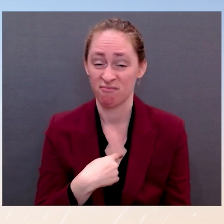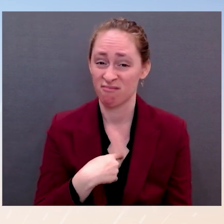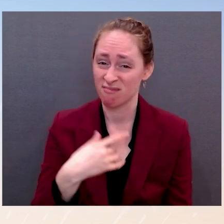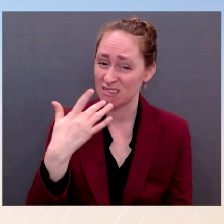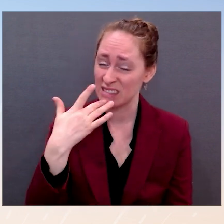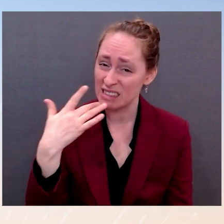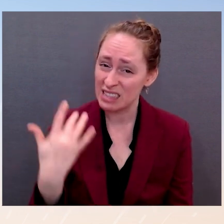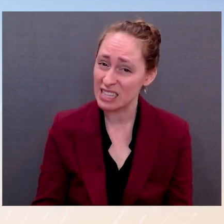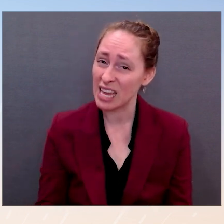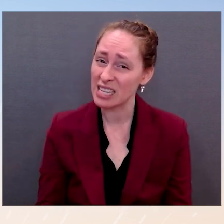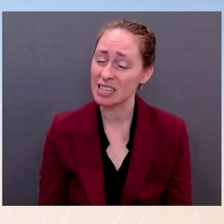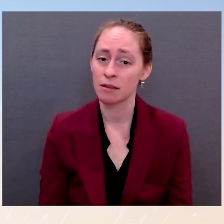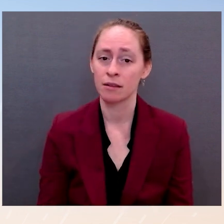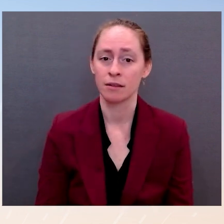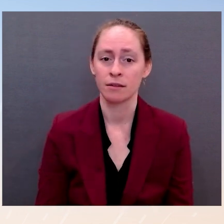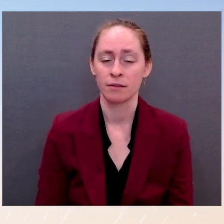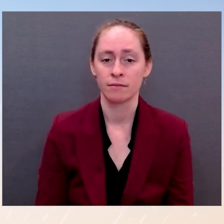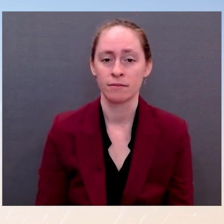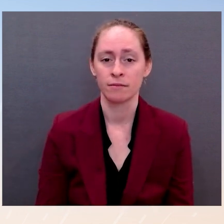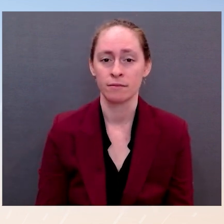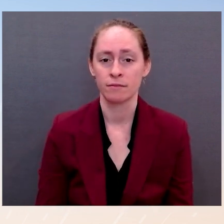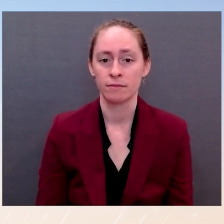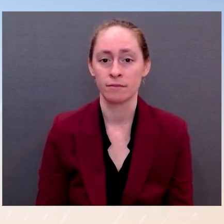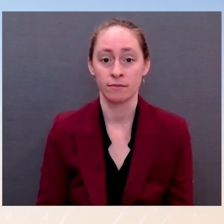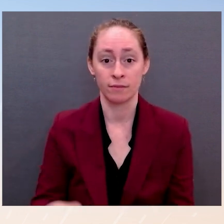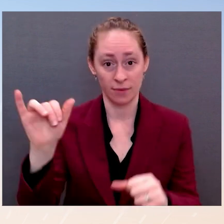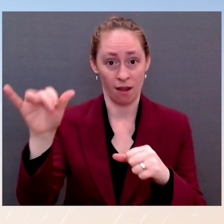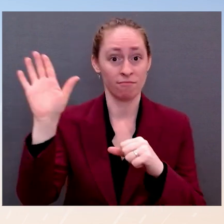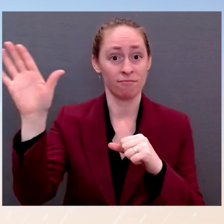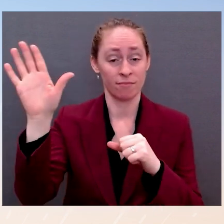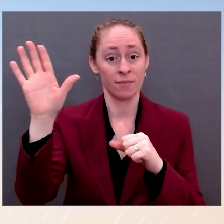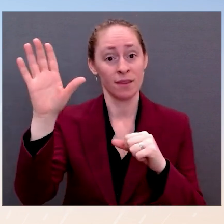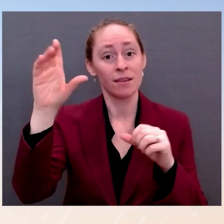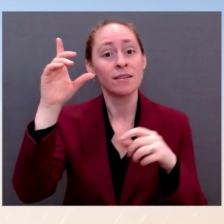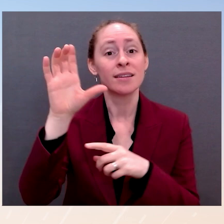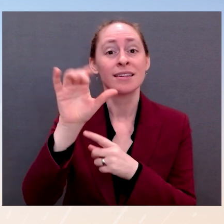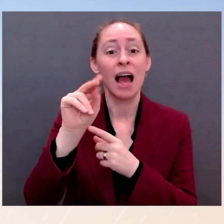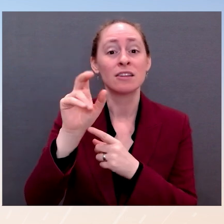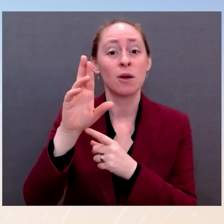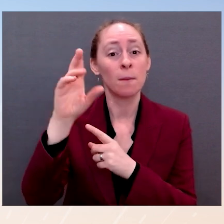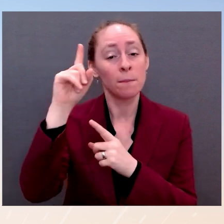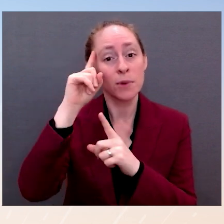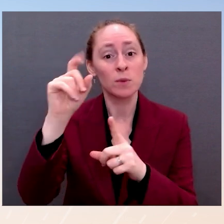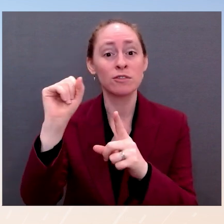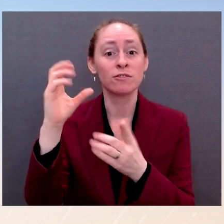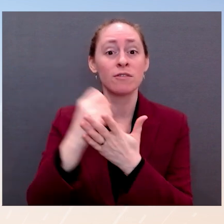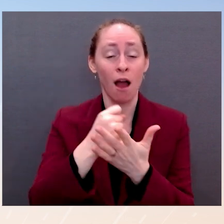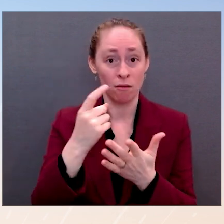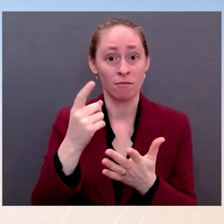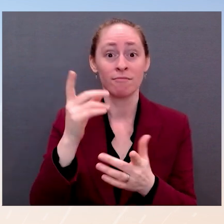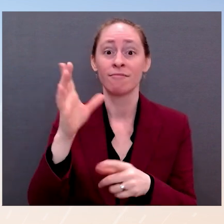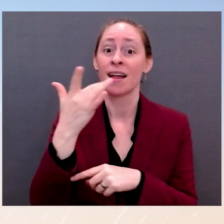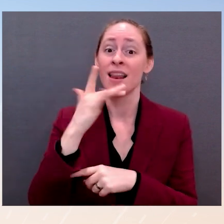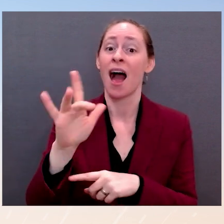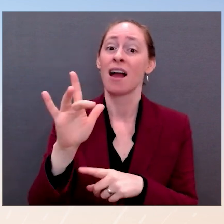but the President and the relaunched Cancer Moonshot will make sure that it no longer requires luck to overcome cancer. Thank you.